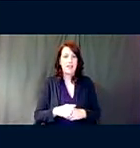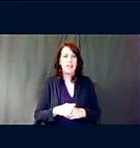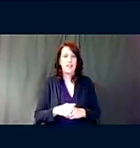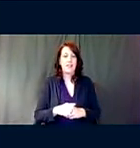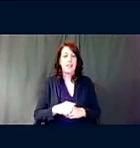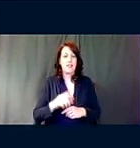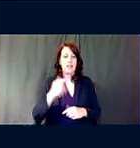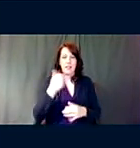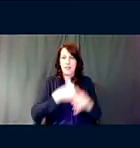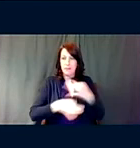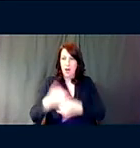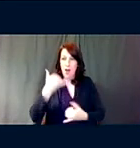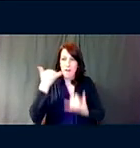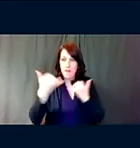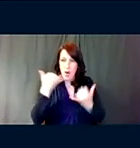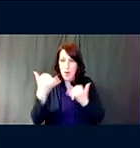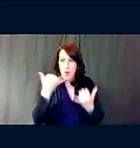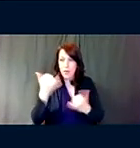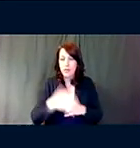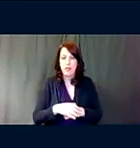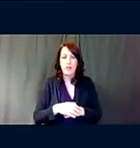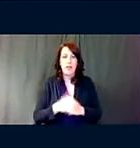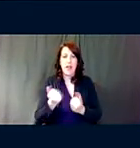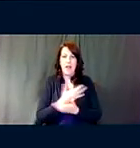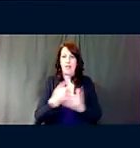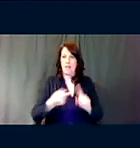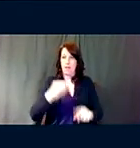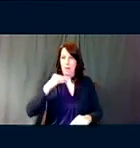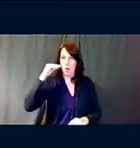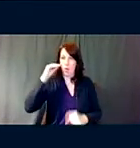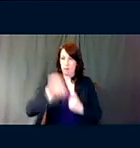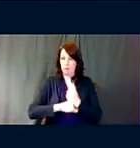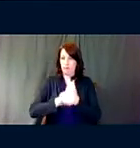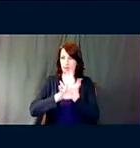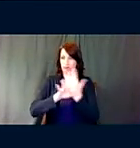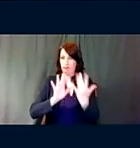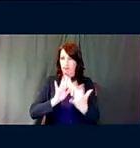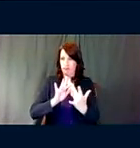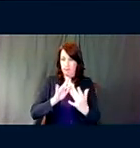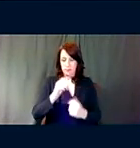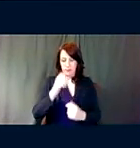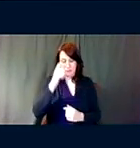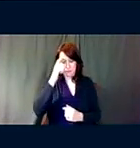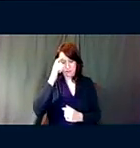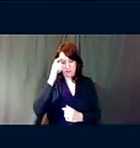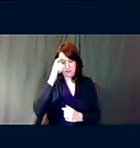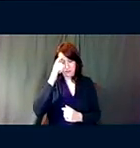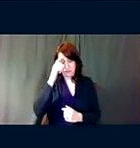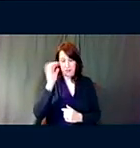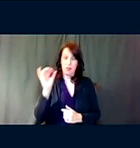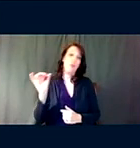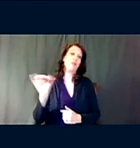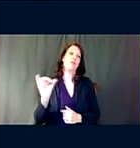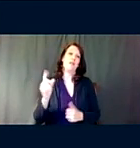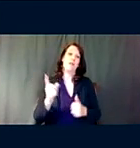DIME, STOP THE SHIP, WE COULD ONLY DO THINGS FROM HOME, NOT HUMAN CONTACT.